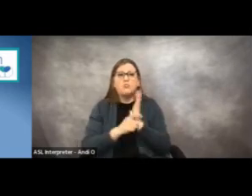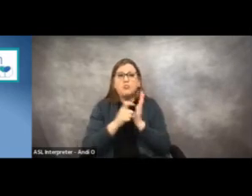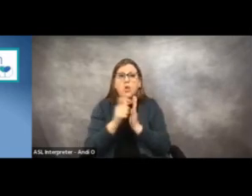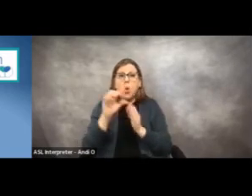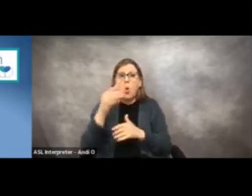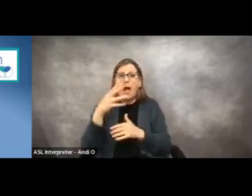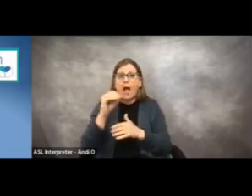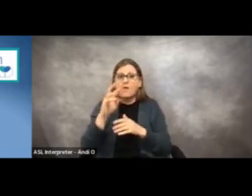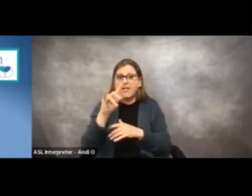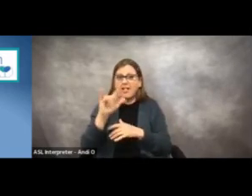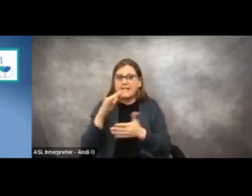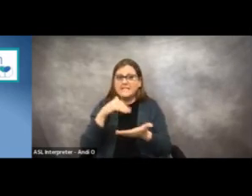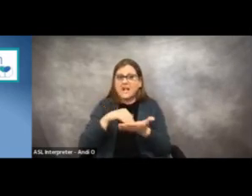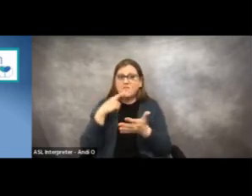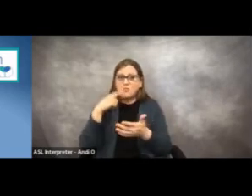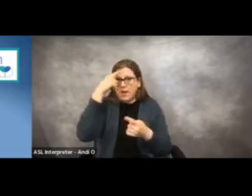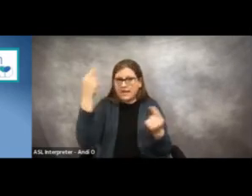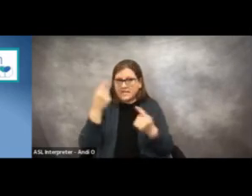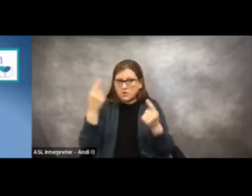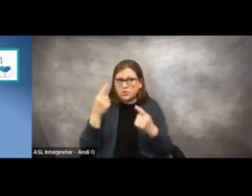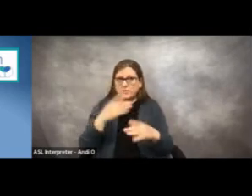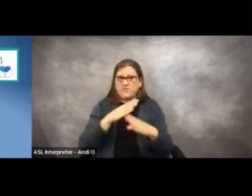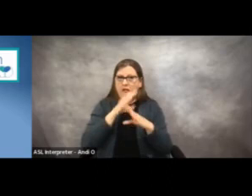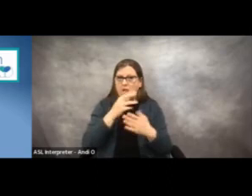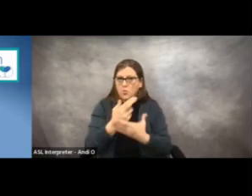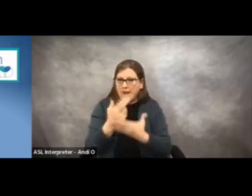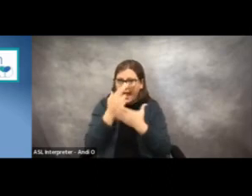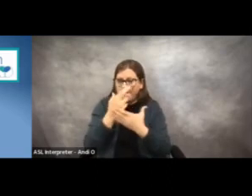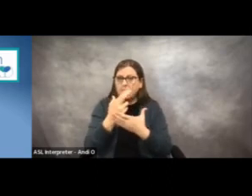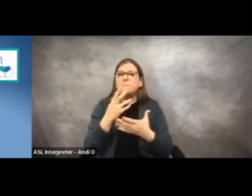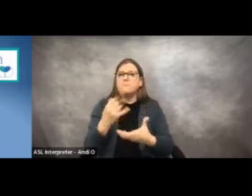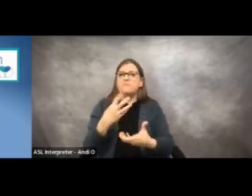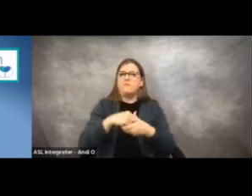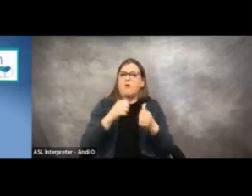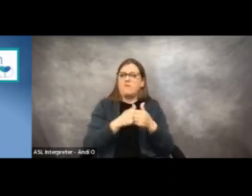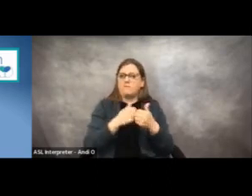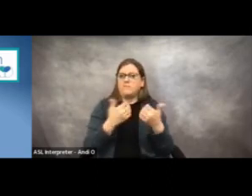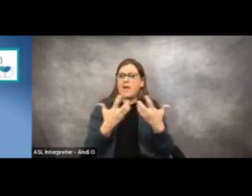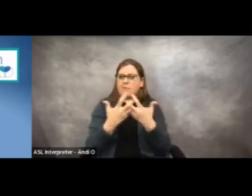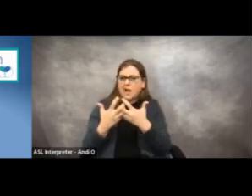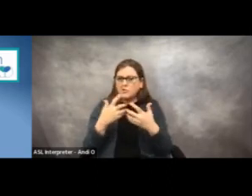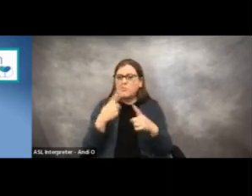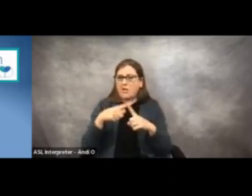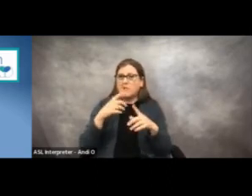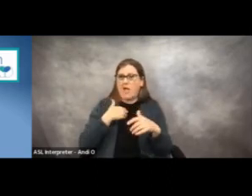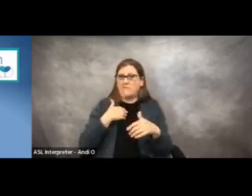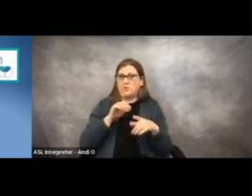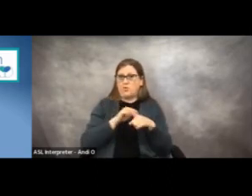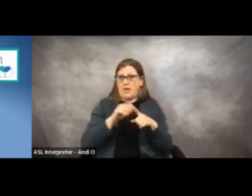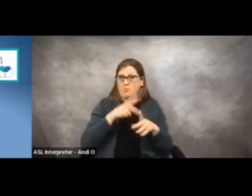Prevention and Rehabilitation, on accommodations that's included as well as a training program. And the Rehab Hospital